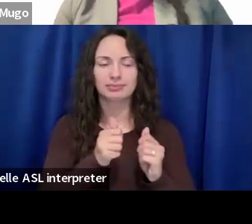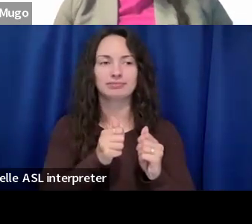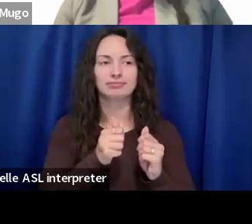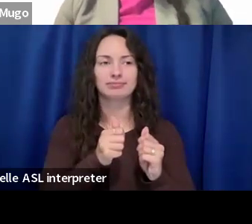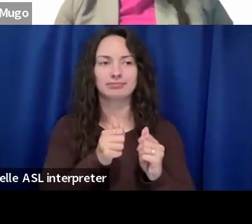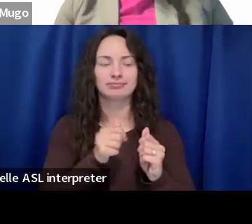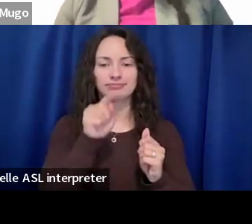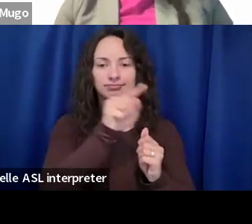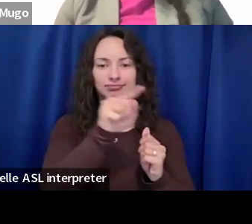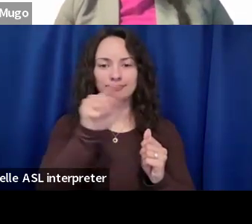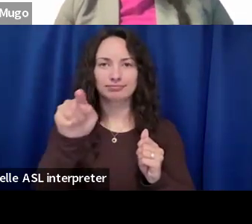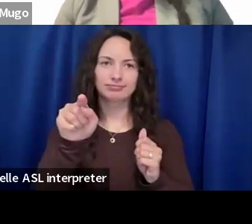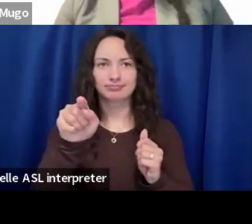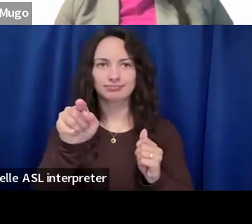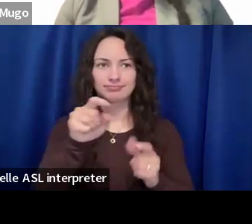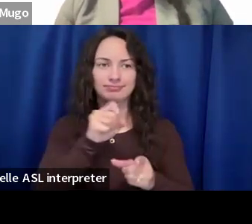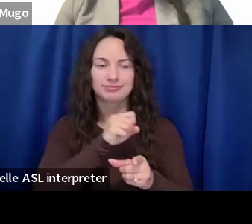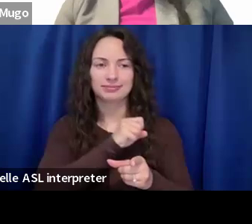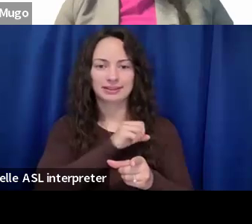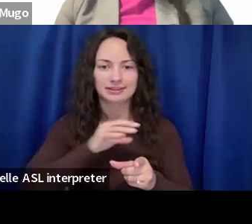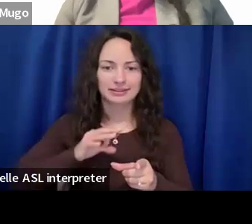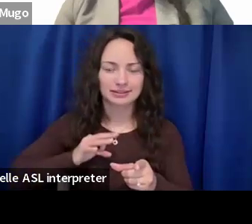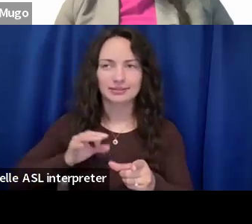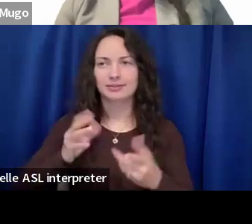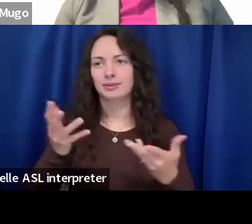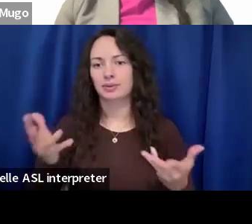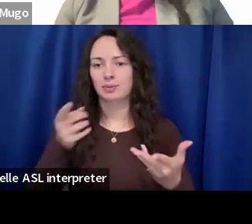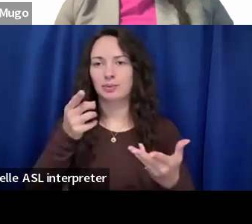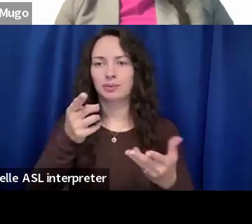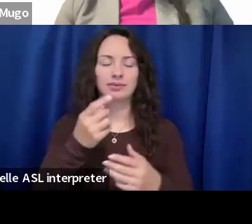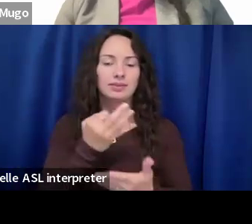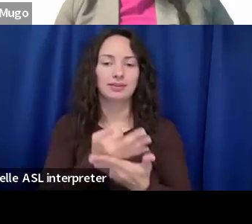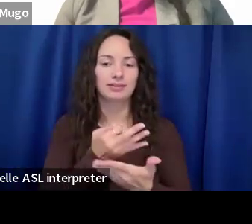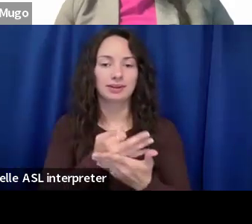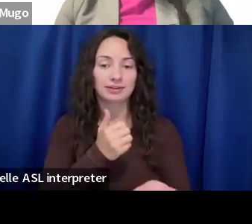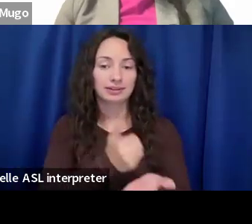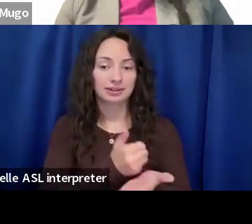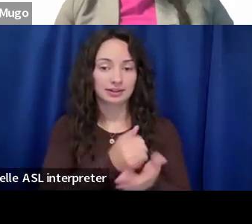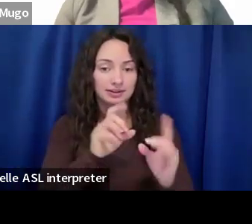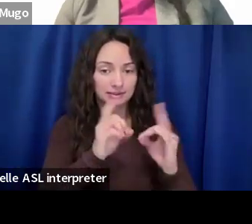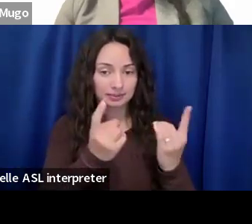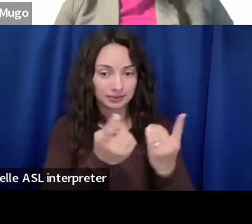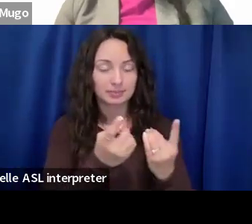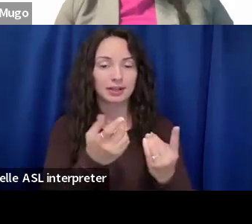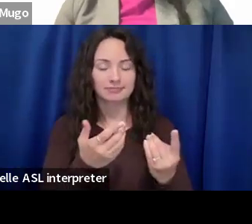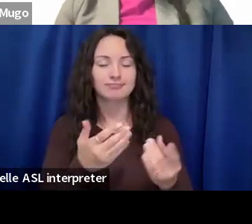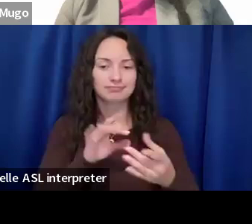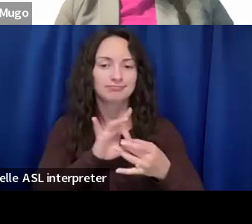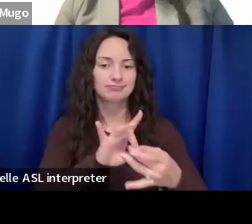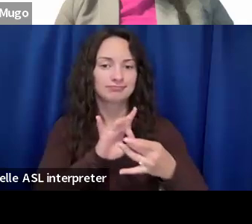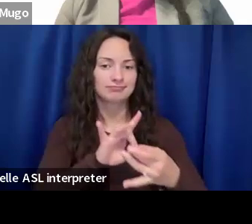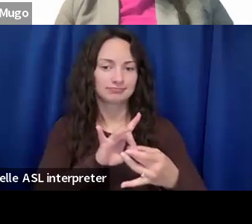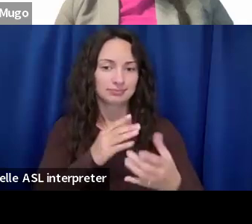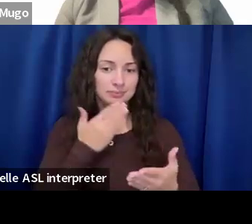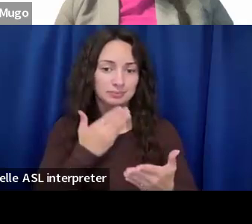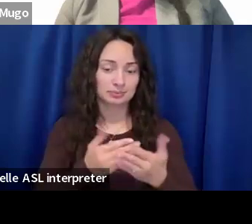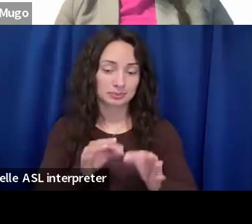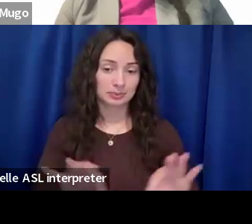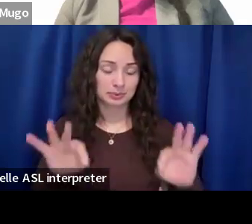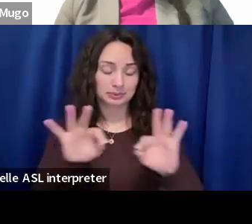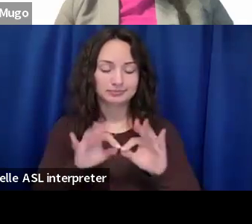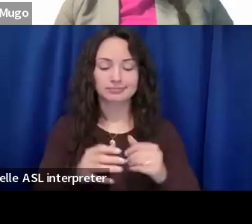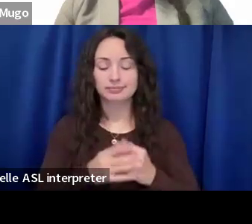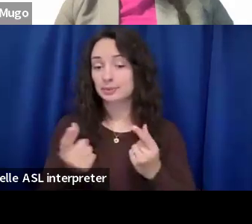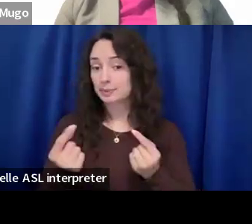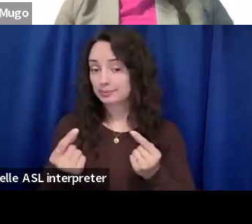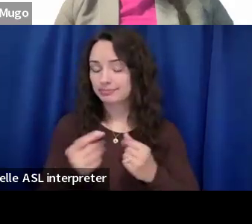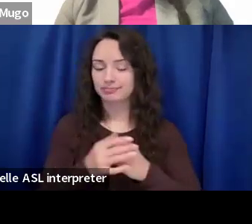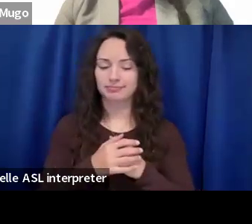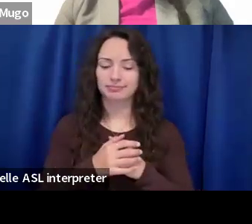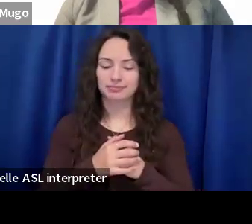our financial aid and admissions departments. Part of that is when we were recruiting for